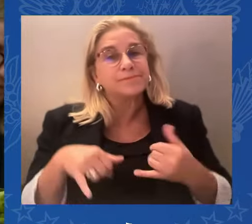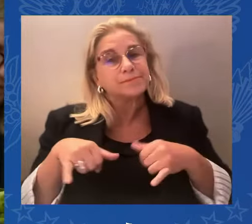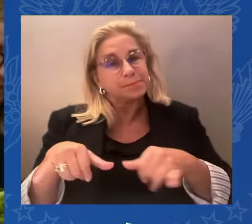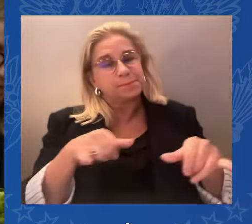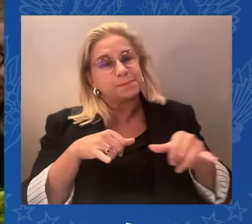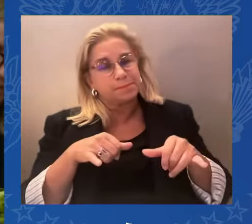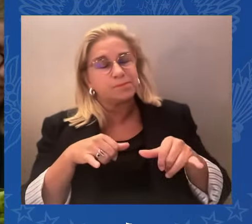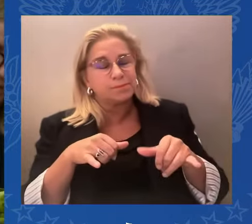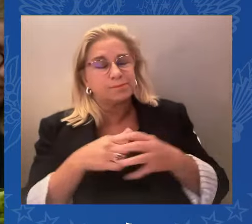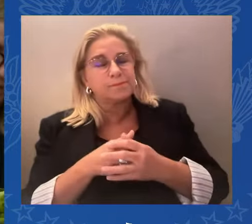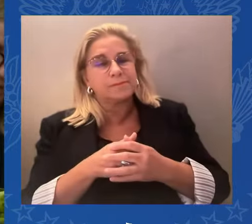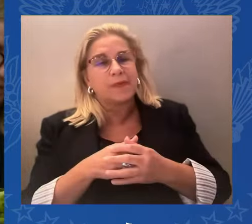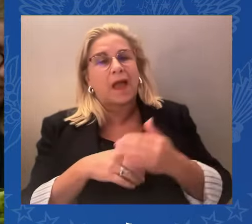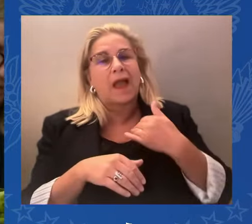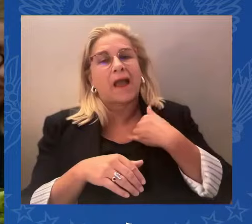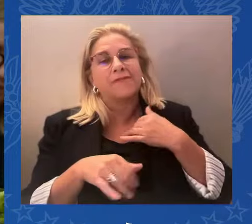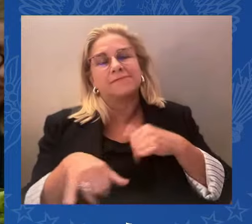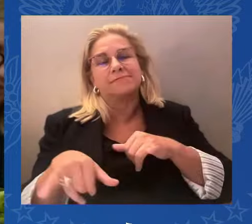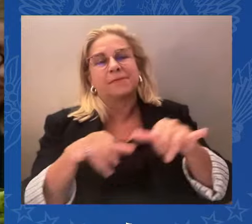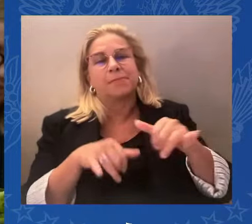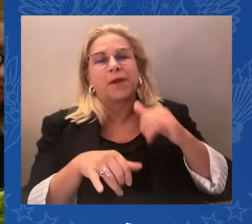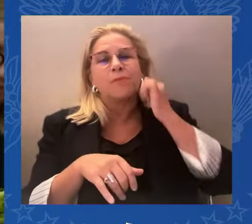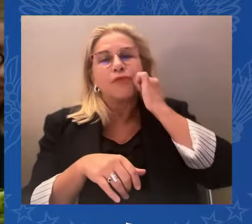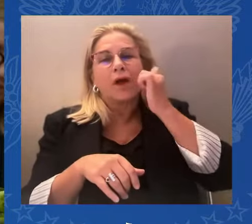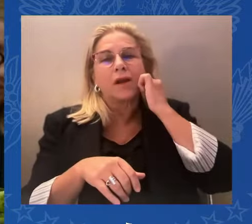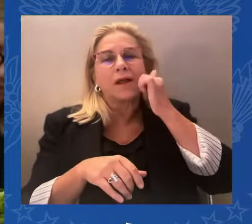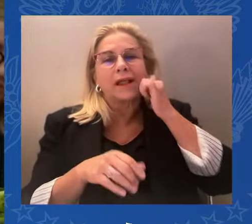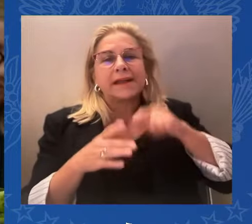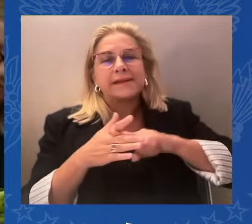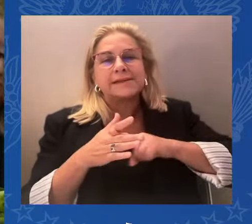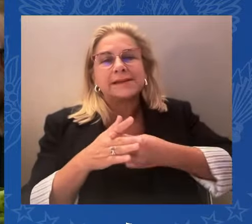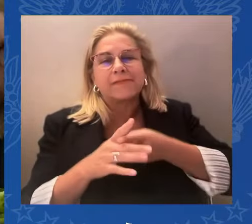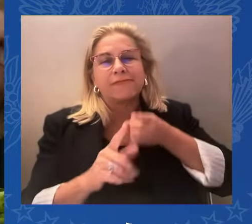The sum of the four individual parts, when comes -- when it comes together,